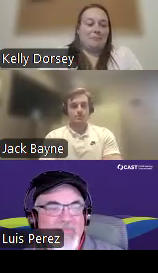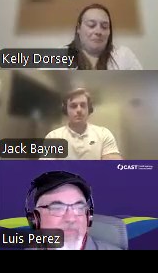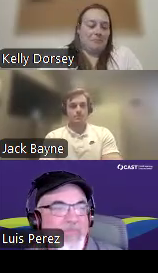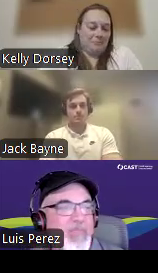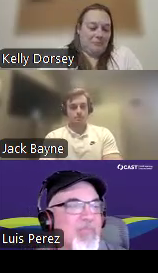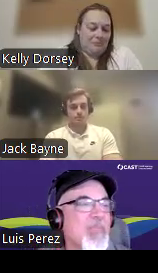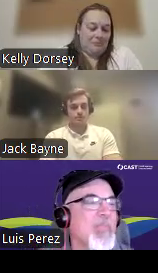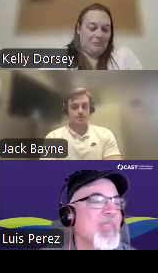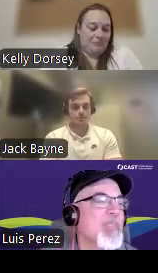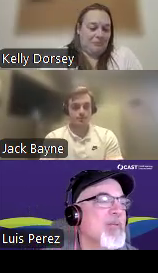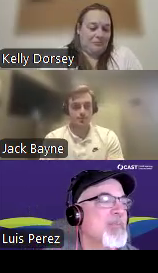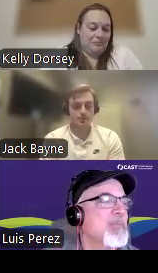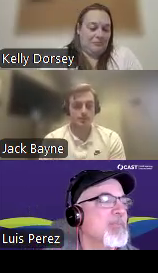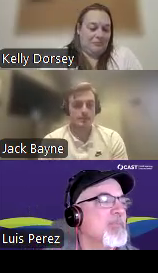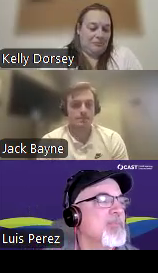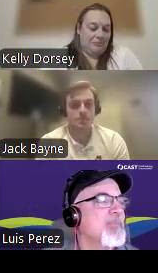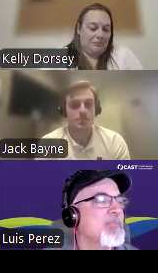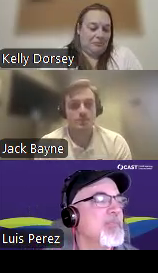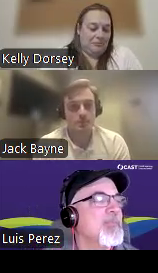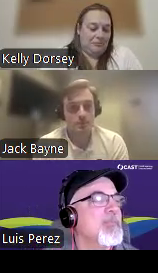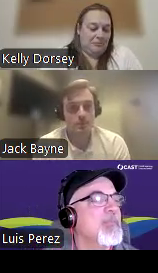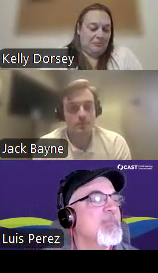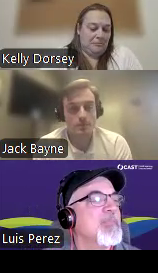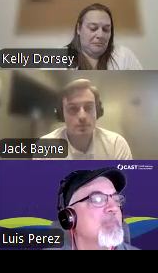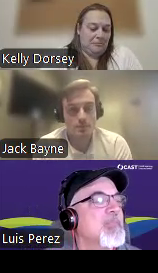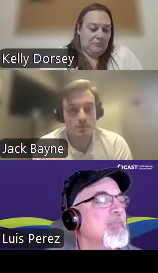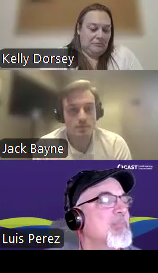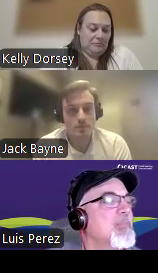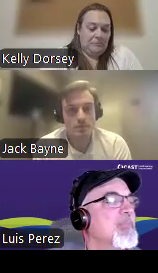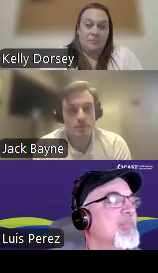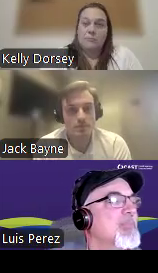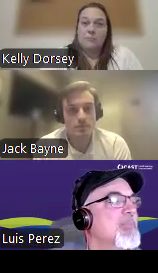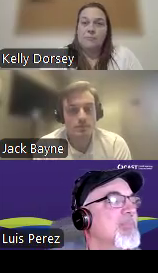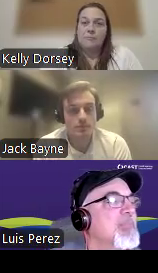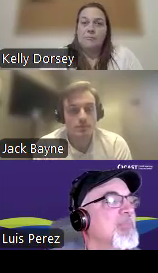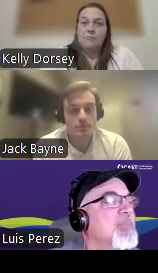few questions around this and I want to address this as well. And I know this is a concern that